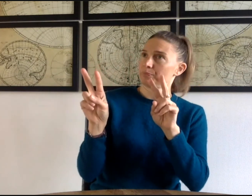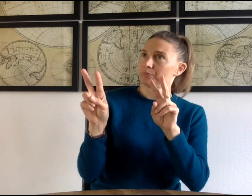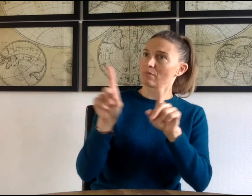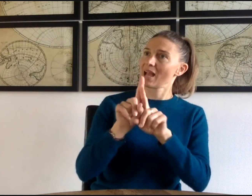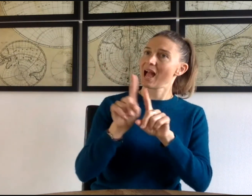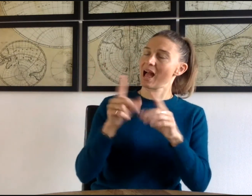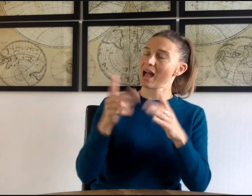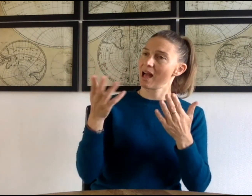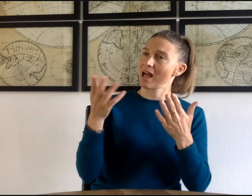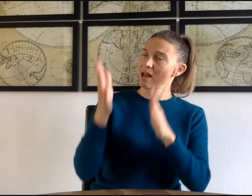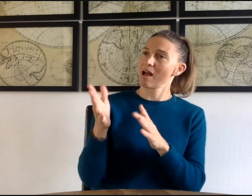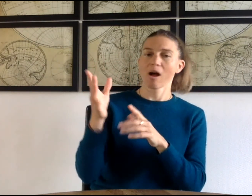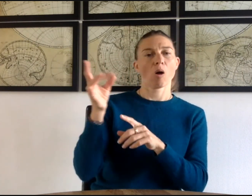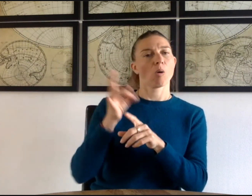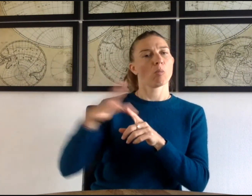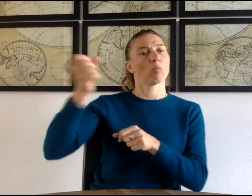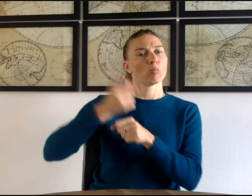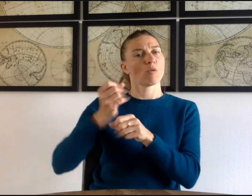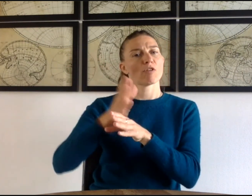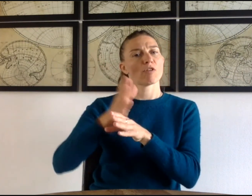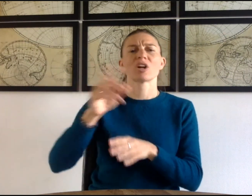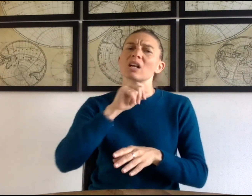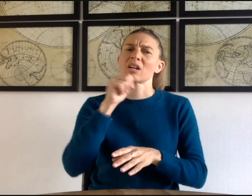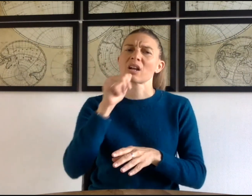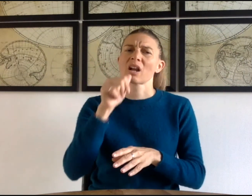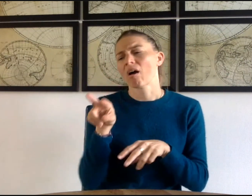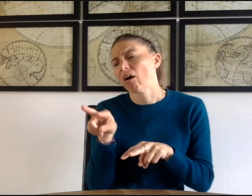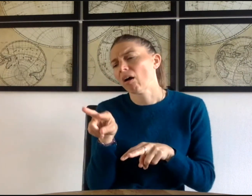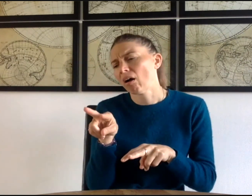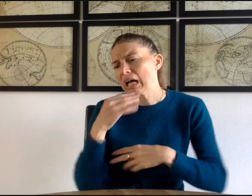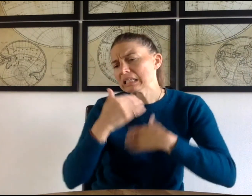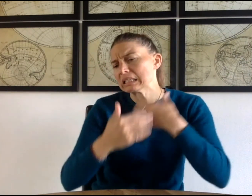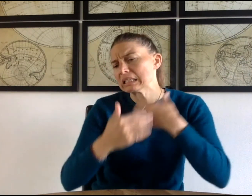Not as a the poor person with disabilities who needs help.